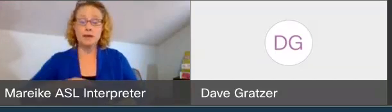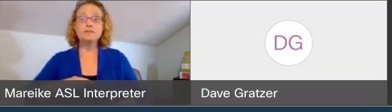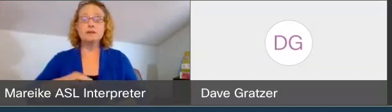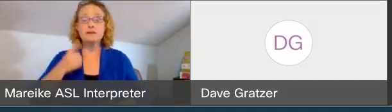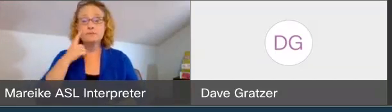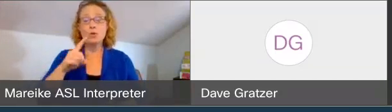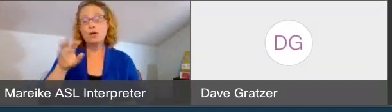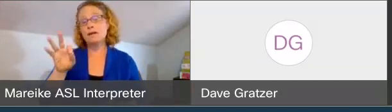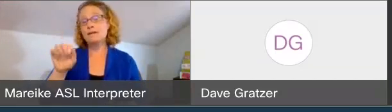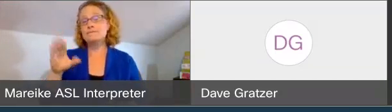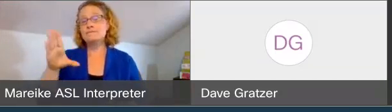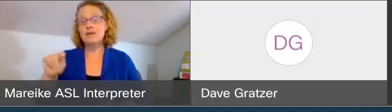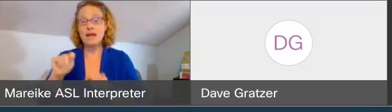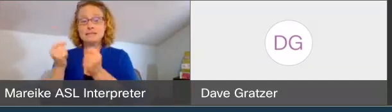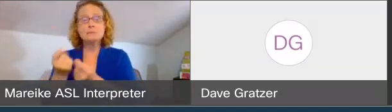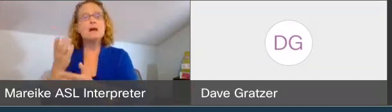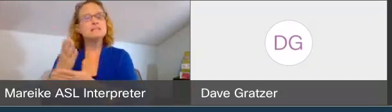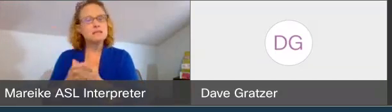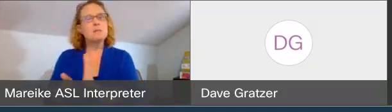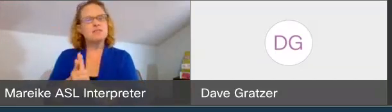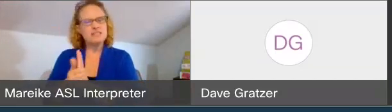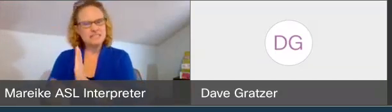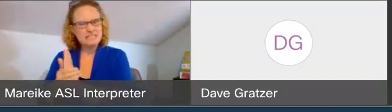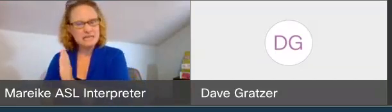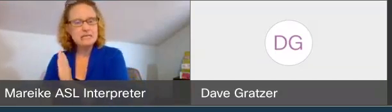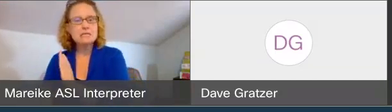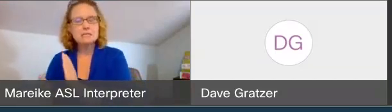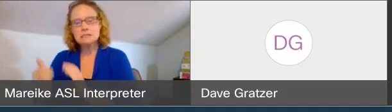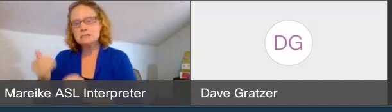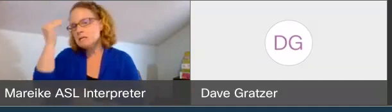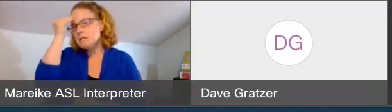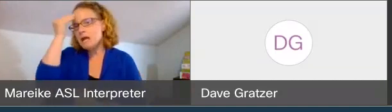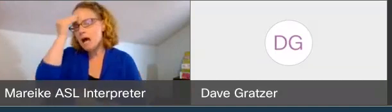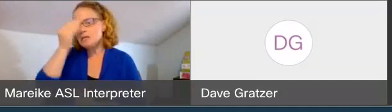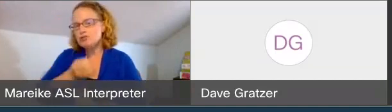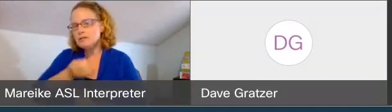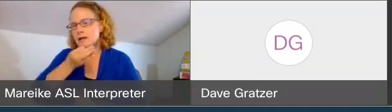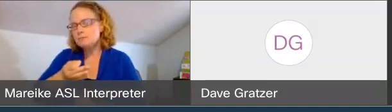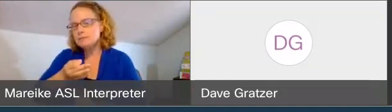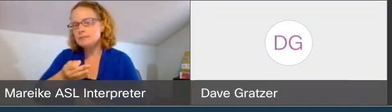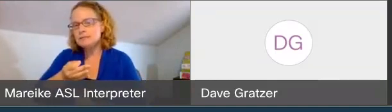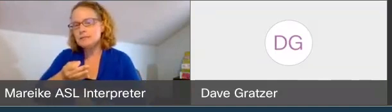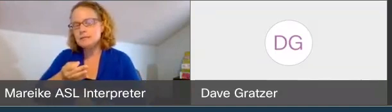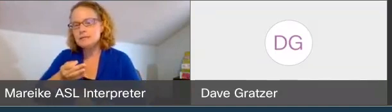is some of those skills and competencies sort of spread, into the entire department.